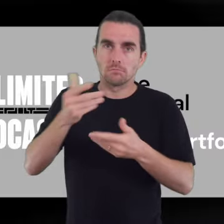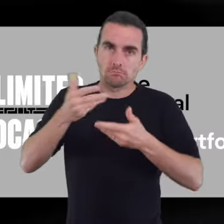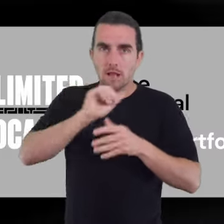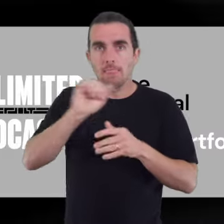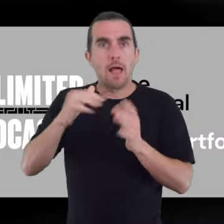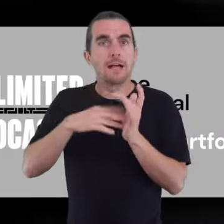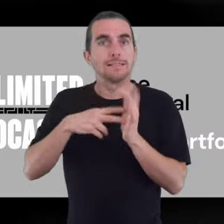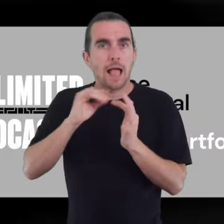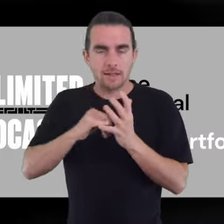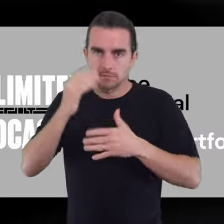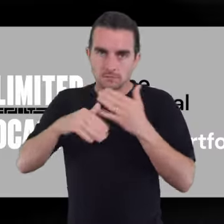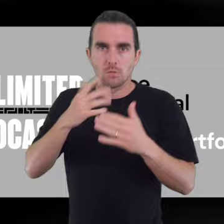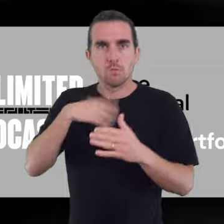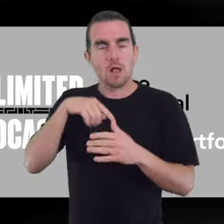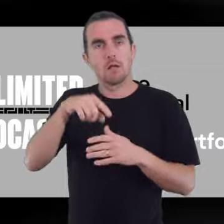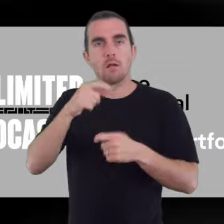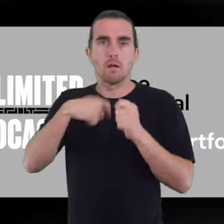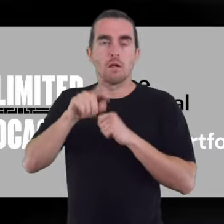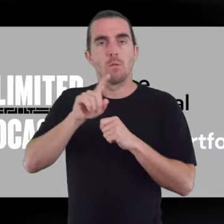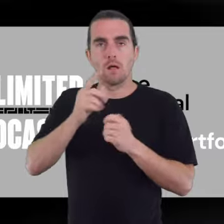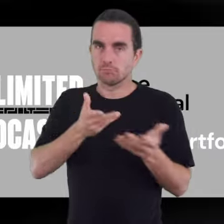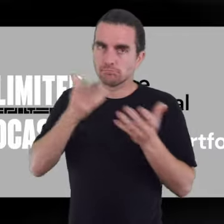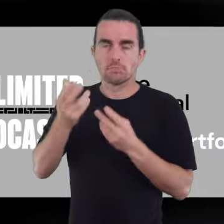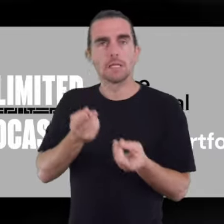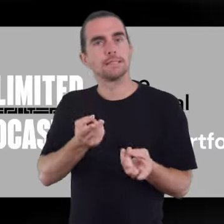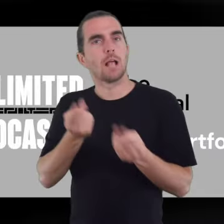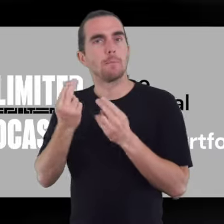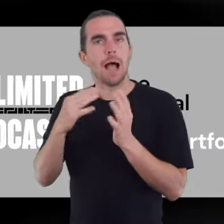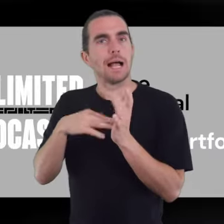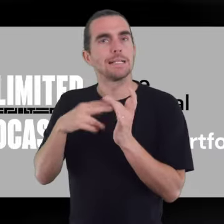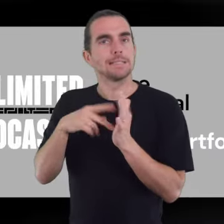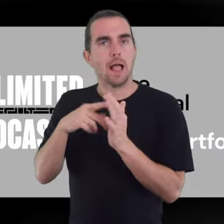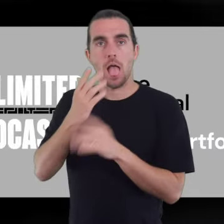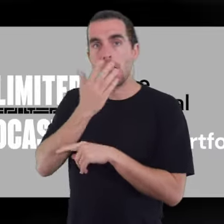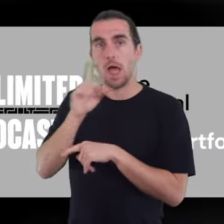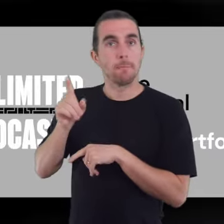And then, people were invited to submit their zines to the Take It Back Zine Library,